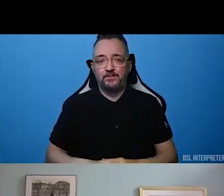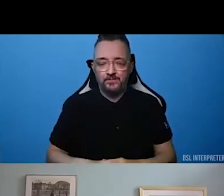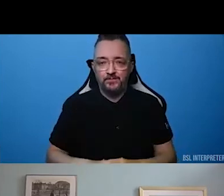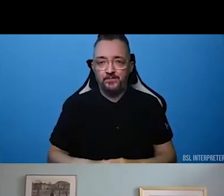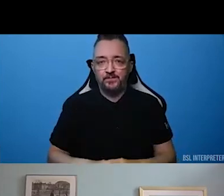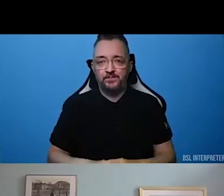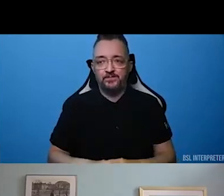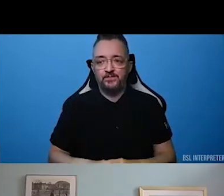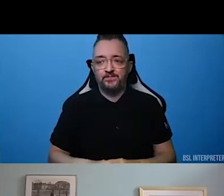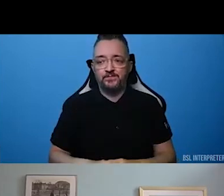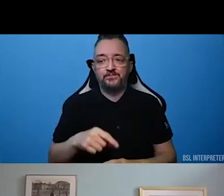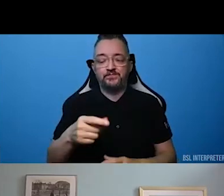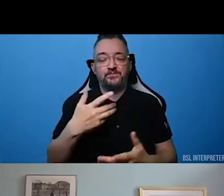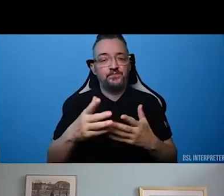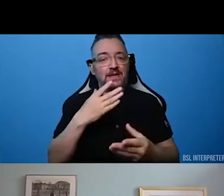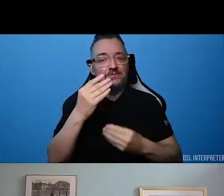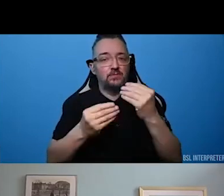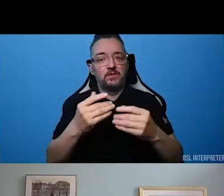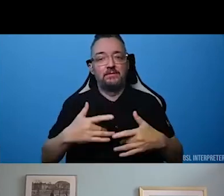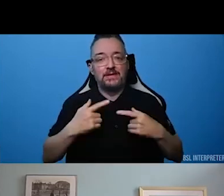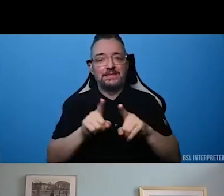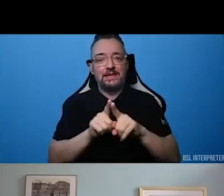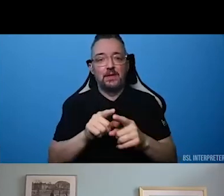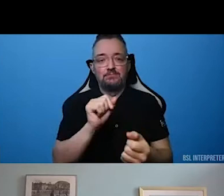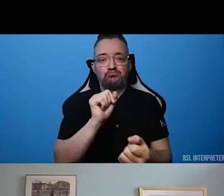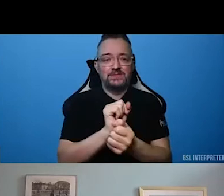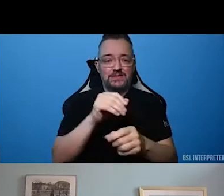Describing it as feeling like a prisoner in your own clothes